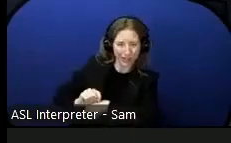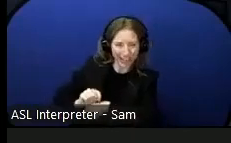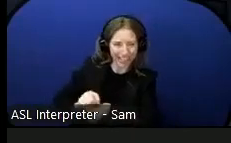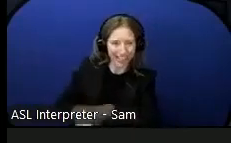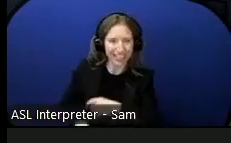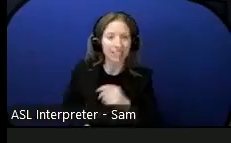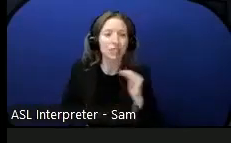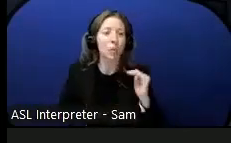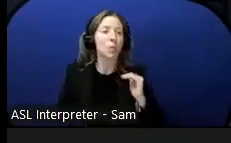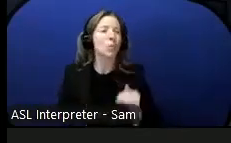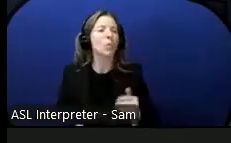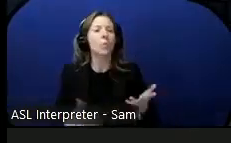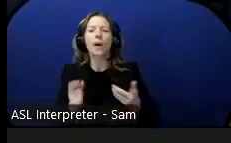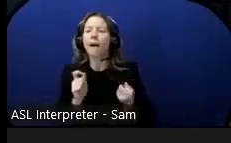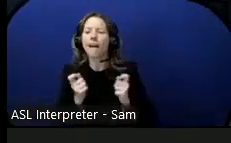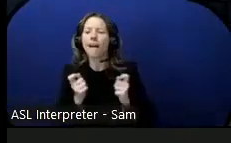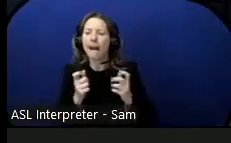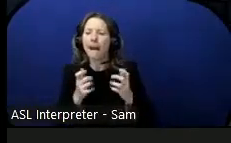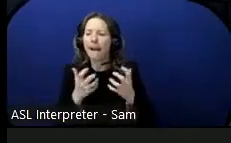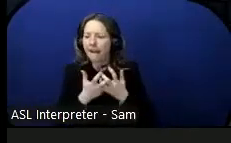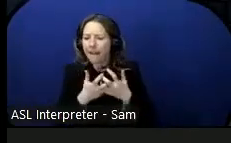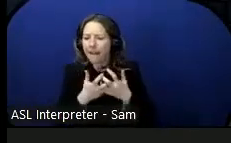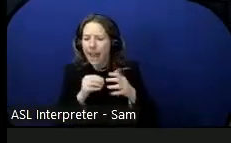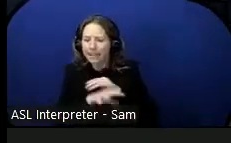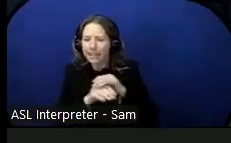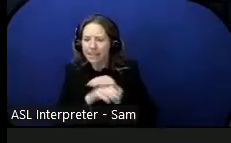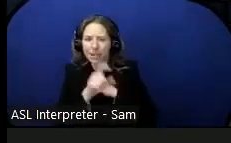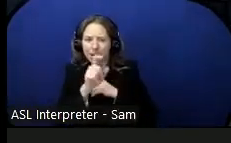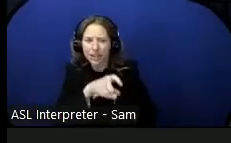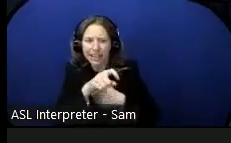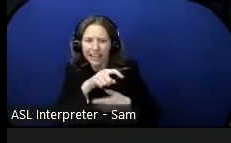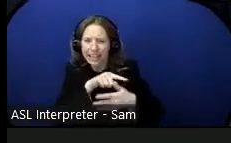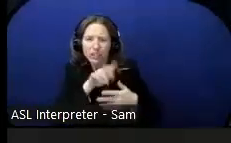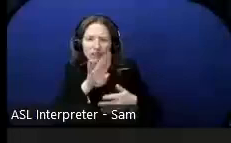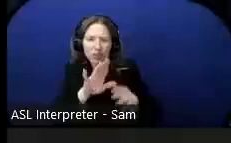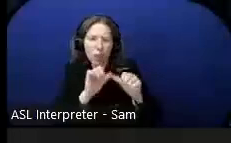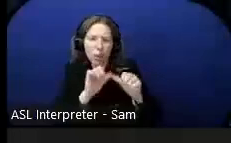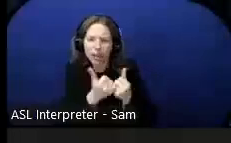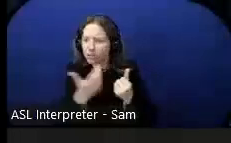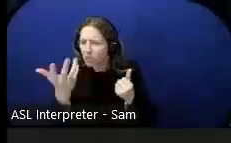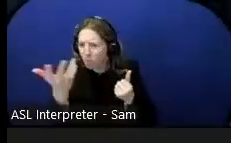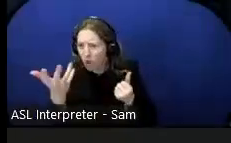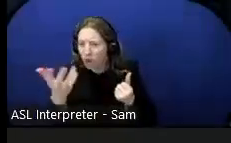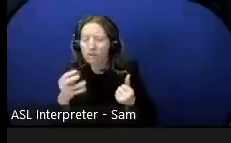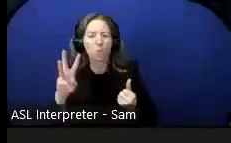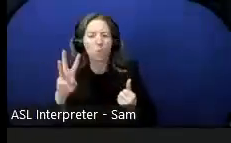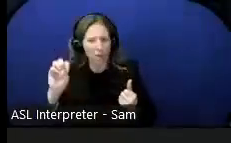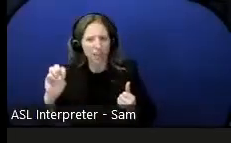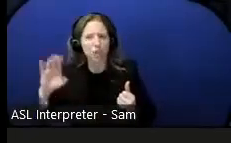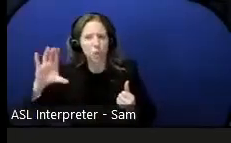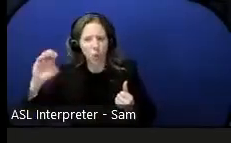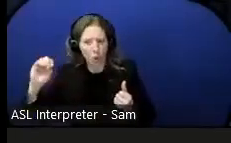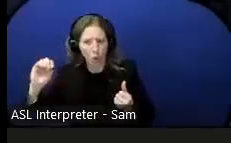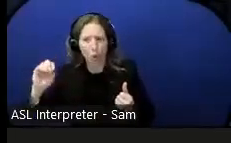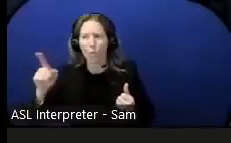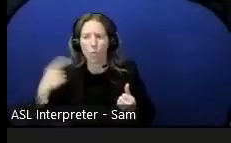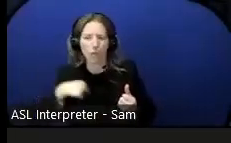So these are going to be developers and designers a lot of the time. We want to know where we should allocate our resources the most